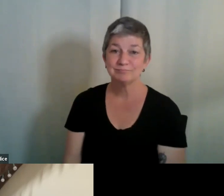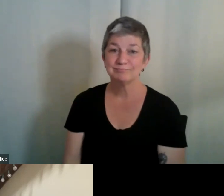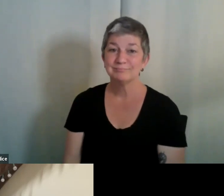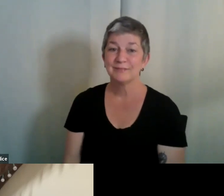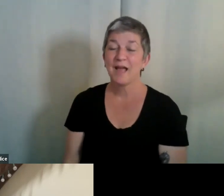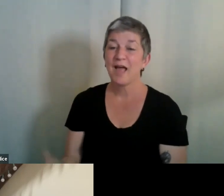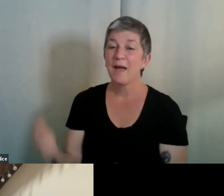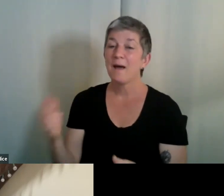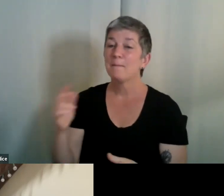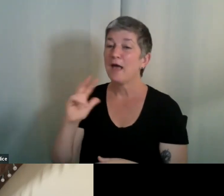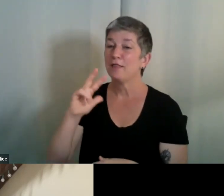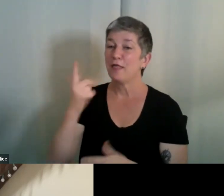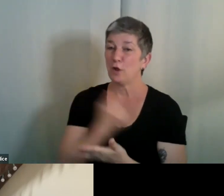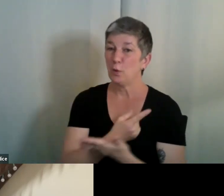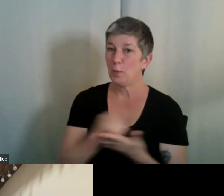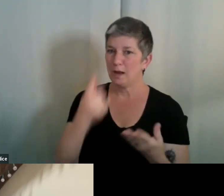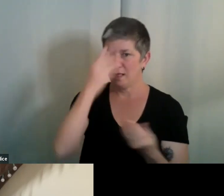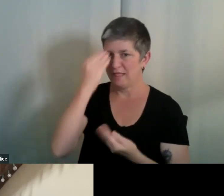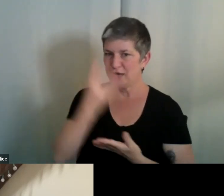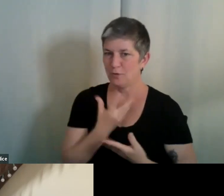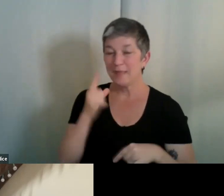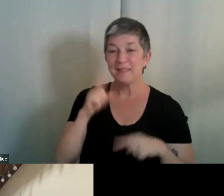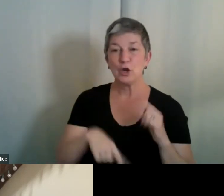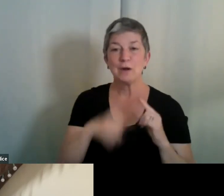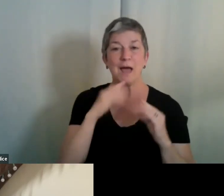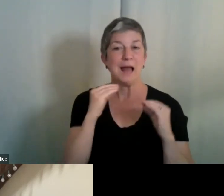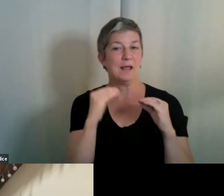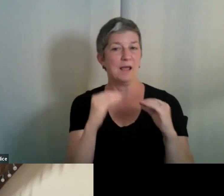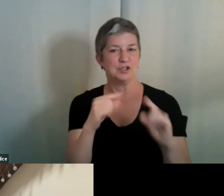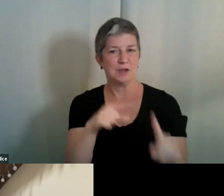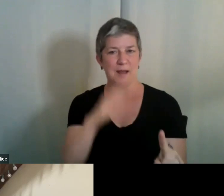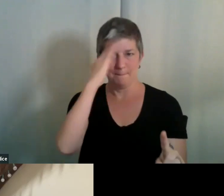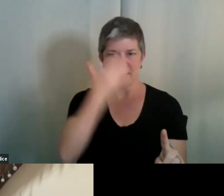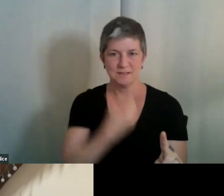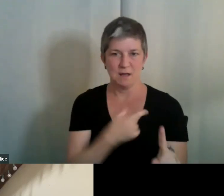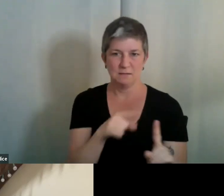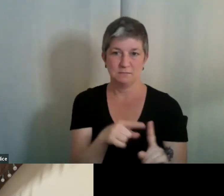three, they told me they could not educate him. And I needed to